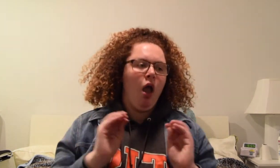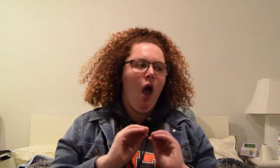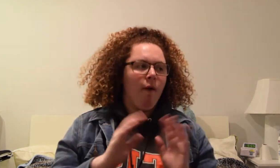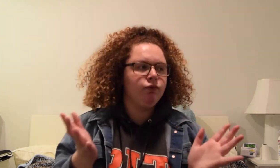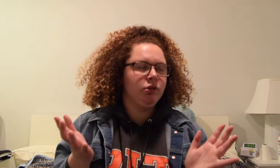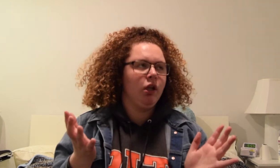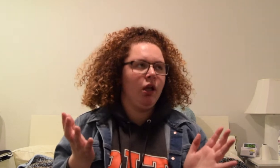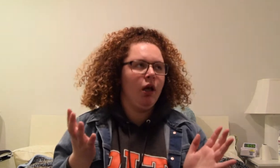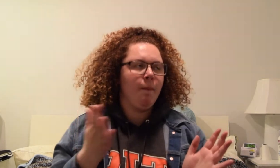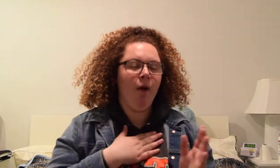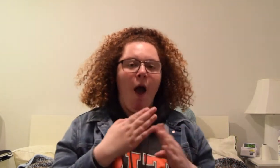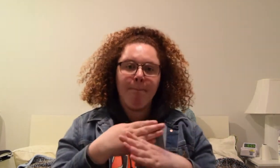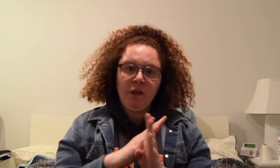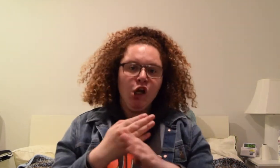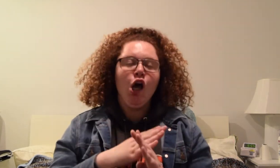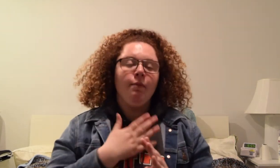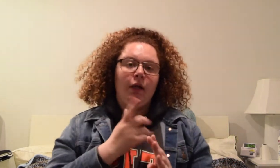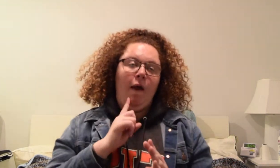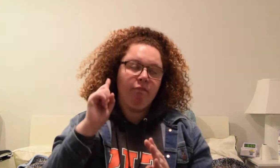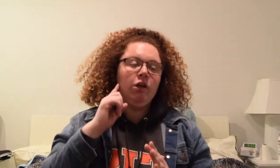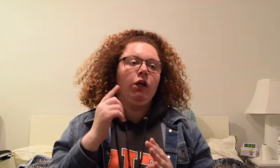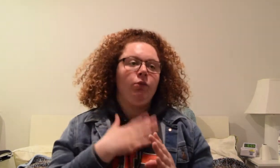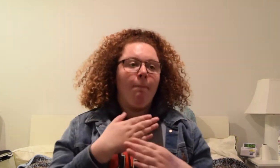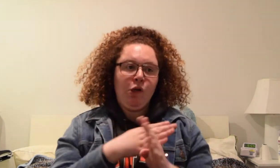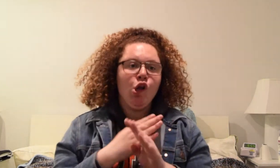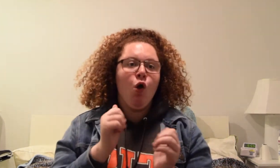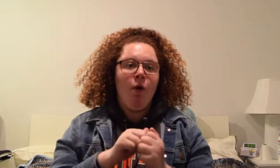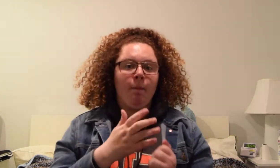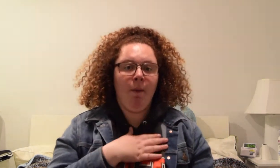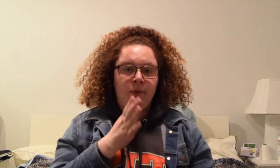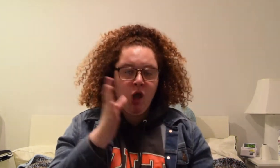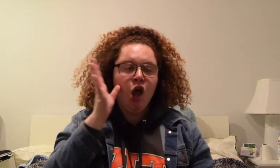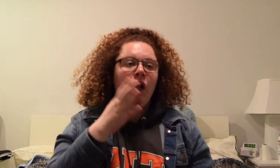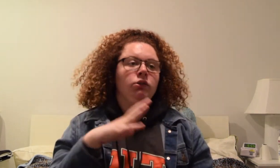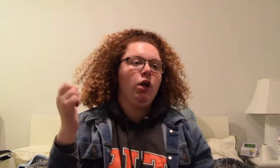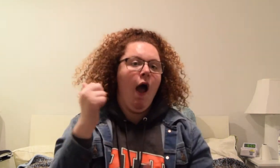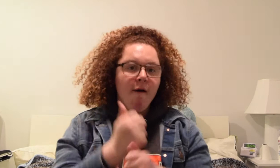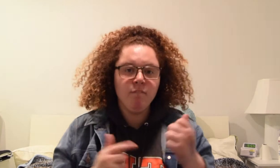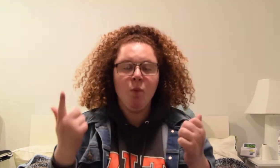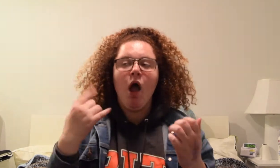Obviously my barrier with my deafness, my communication with my parents and everyone else